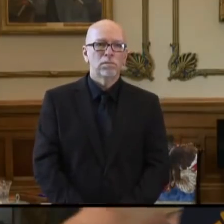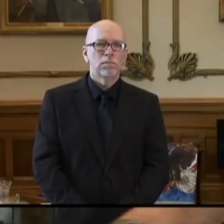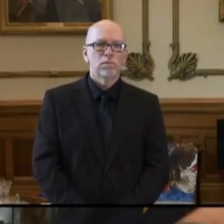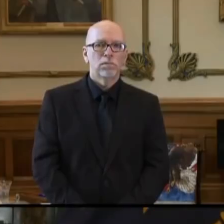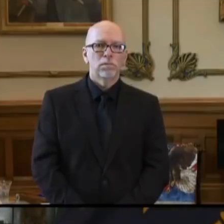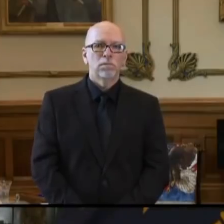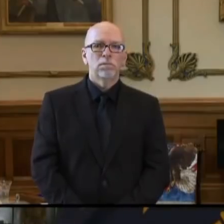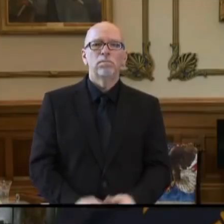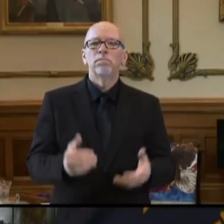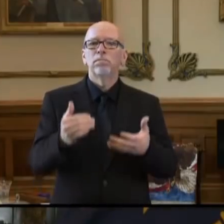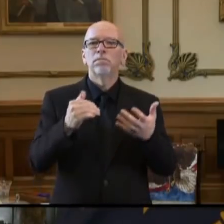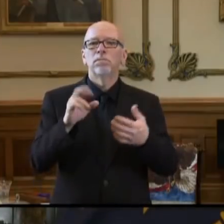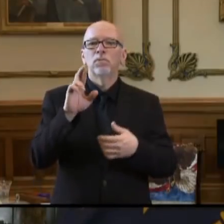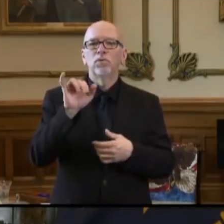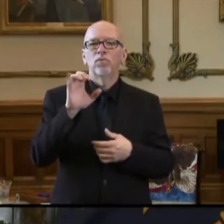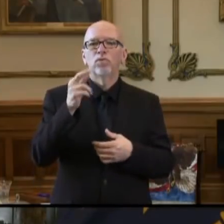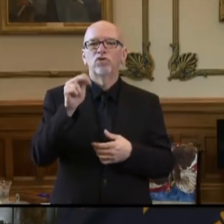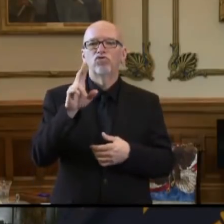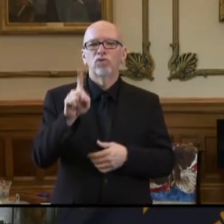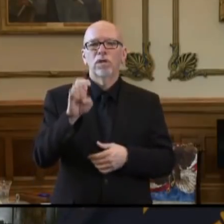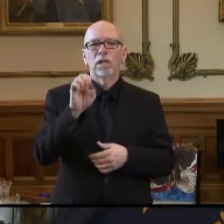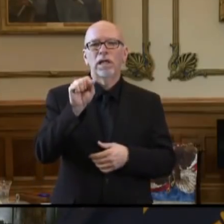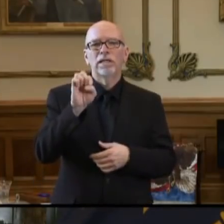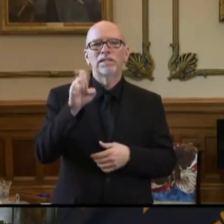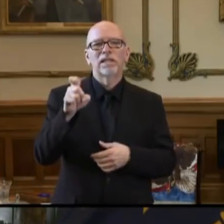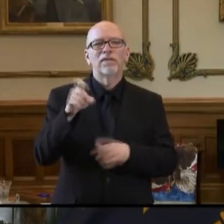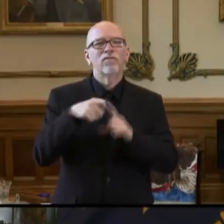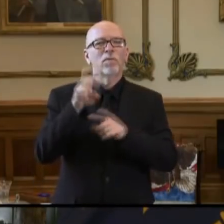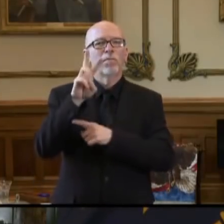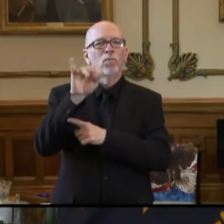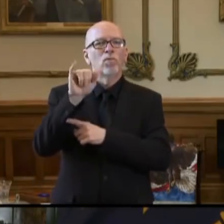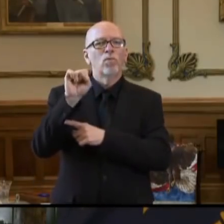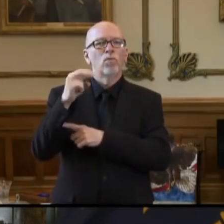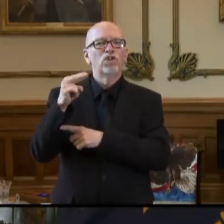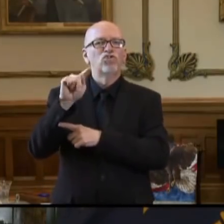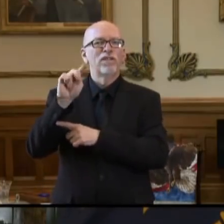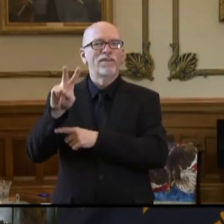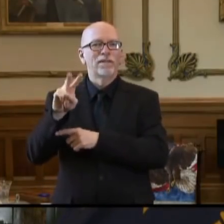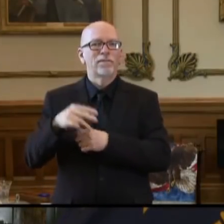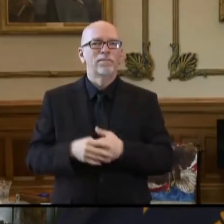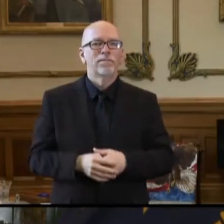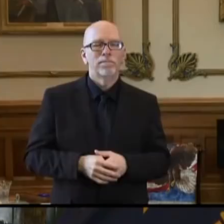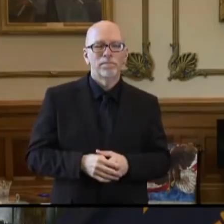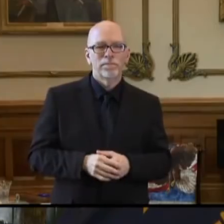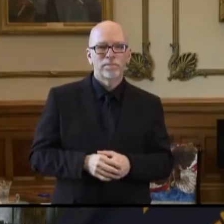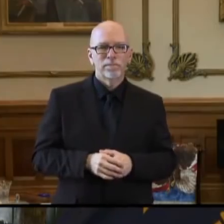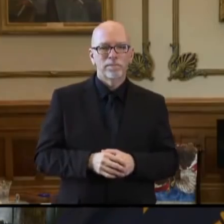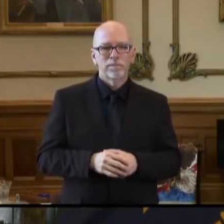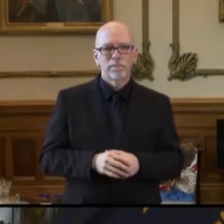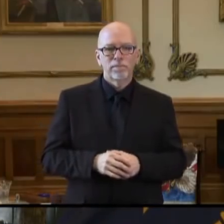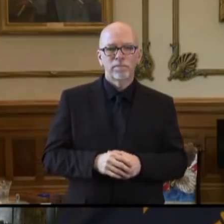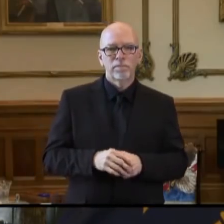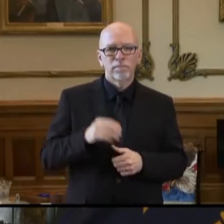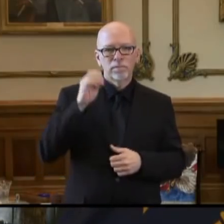THE ACCESS THAT THEY HAVE TO GET THAT TESTING DONE RIGHT HERE IN THE STATE AND MORE QUICKLY. UP NEXT IS RICHARD